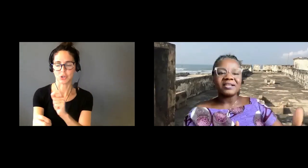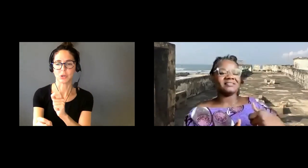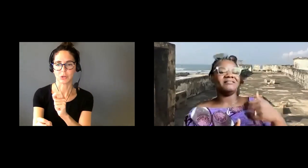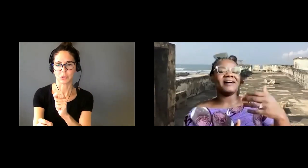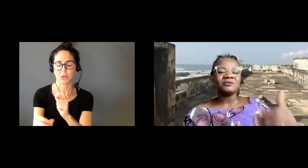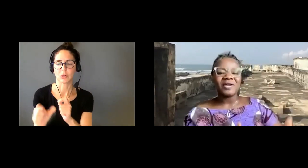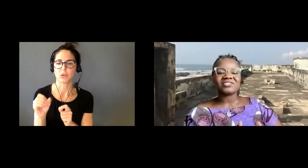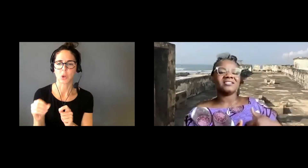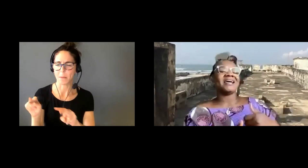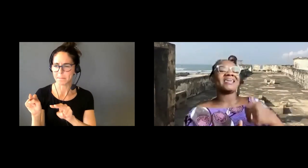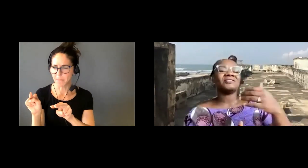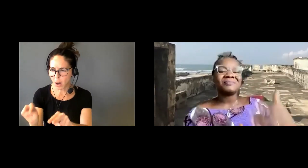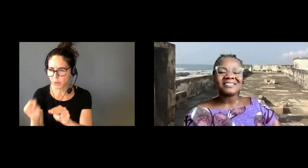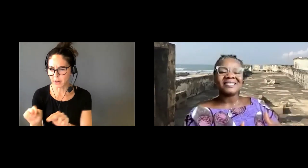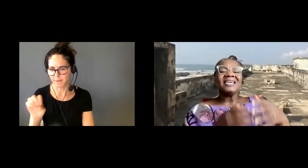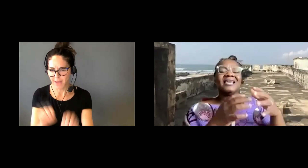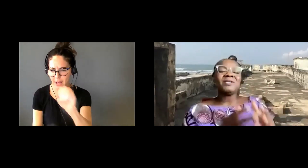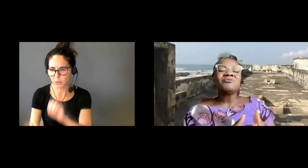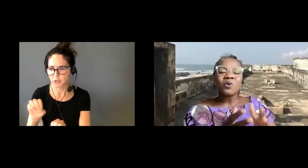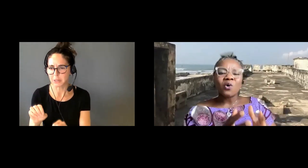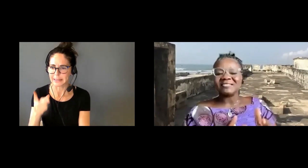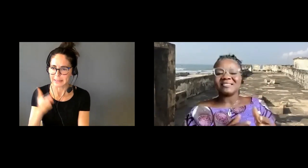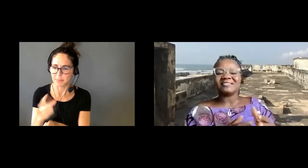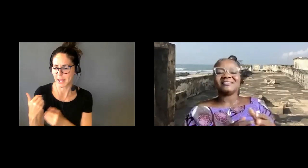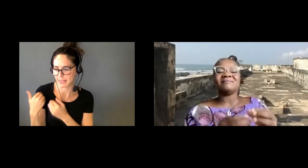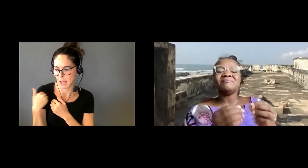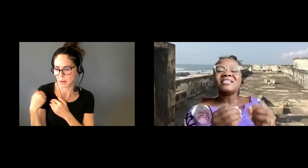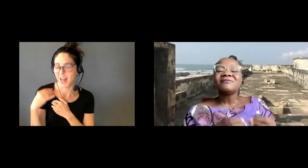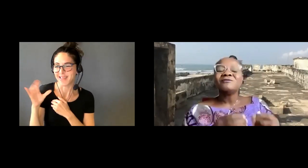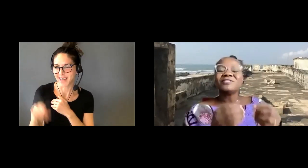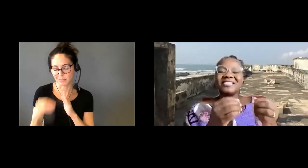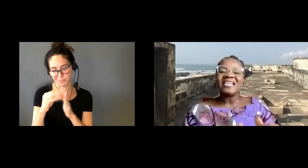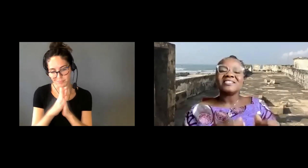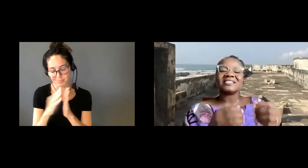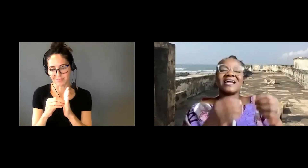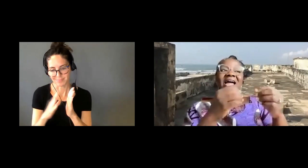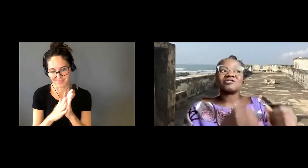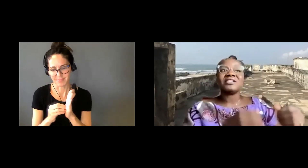evaluation, accountability is being recorded, documented, and meaningful changes are actually